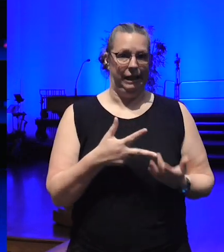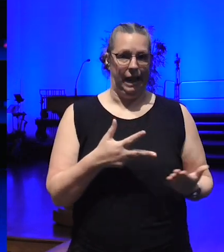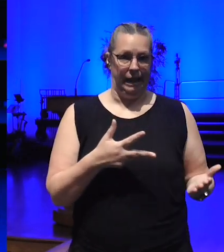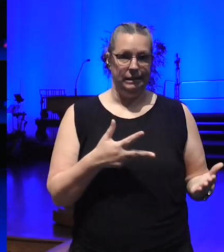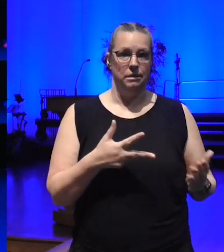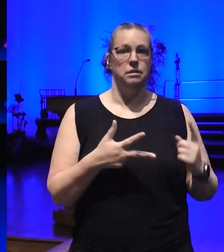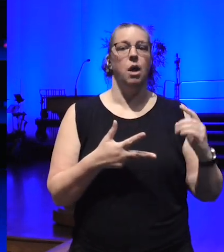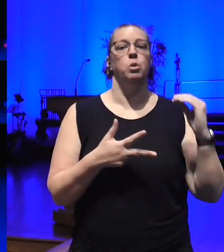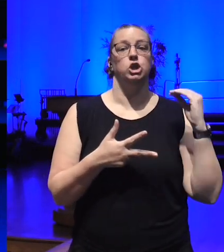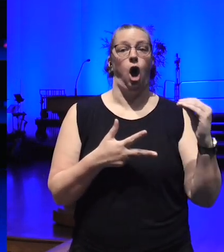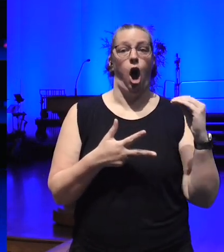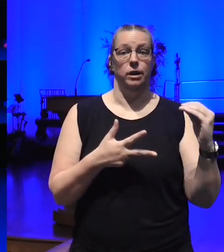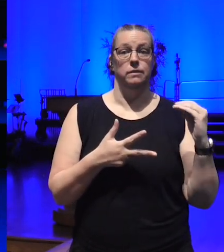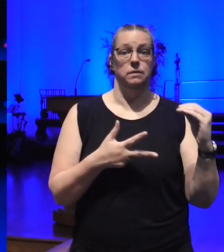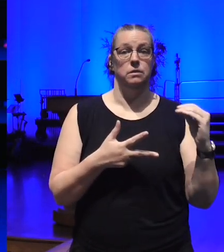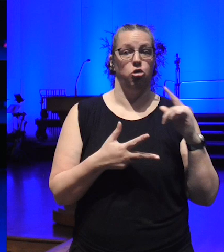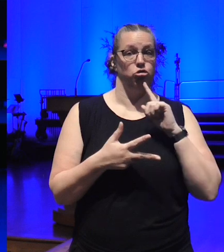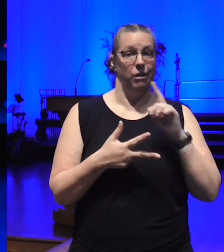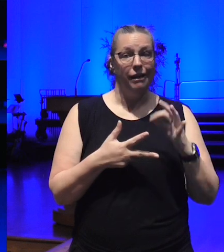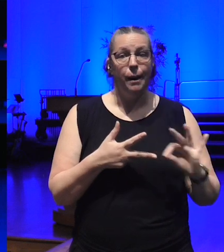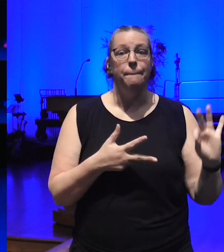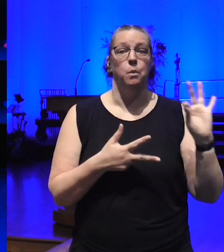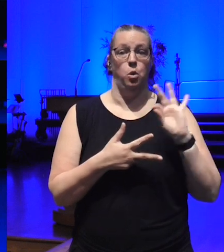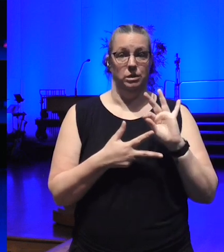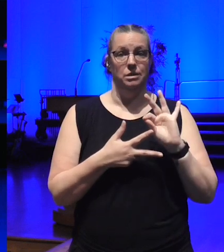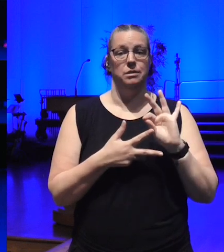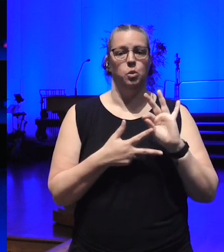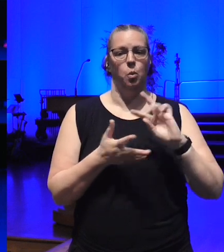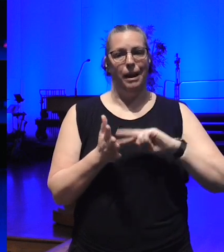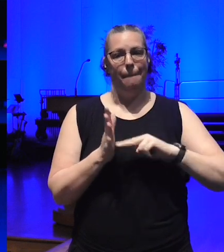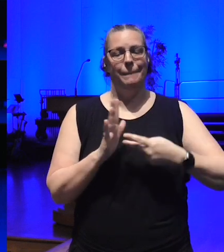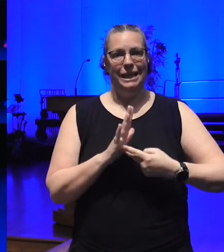were taught to them that were really important about what it means to be a human being in